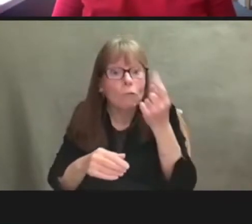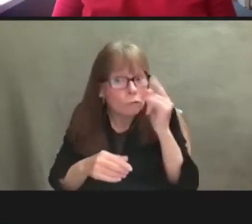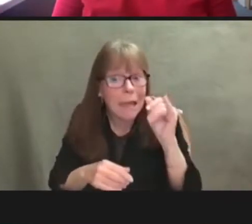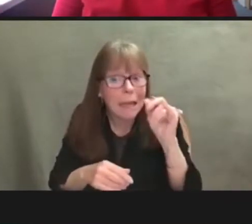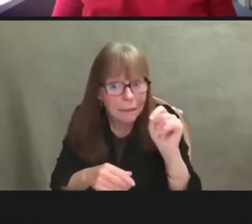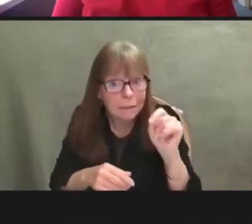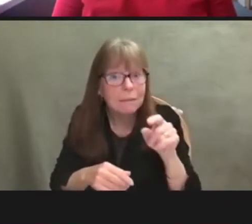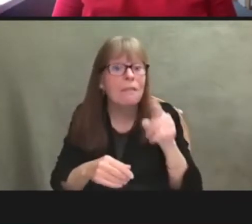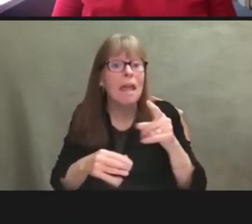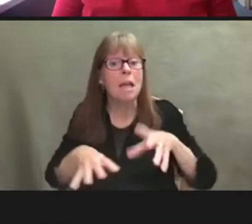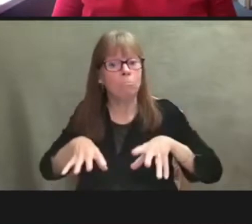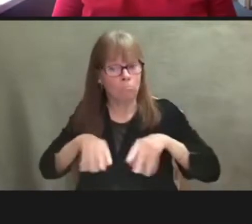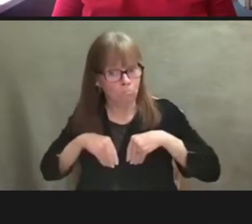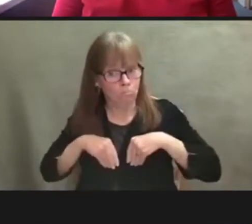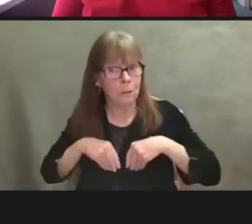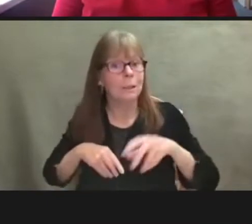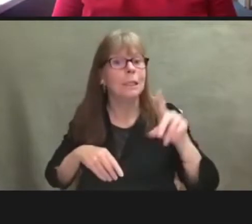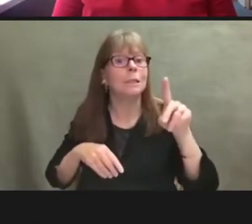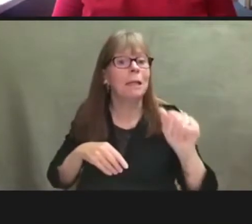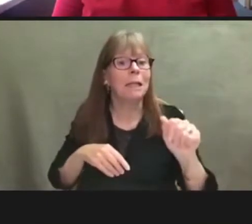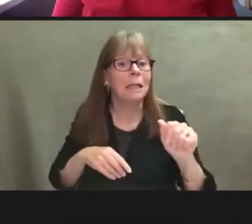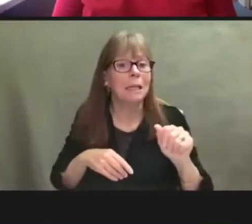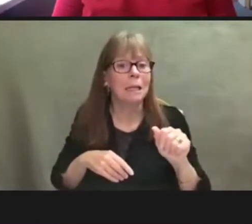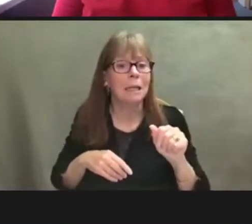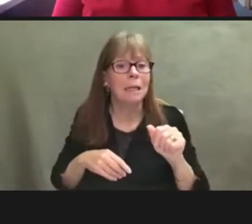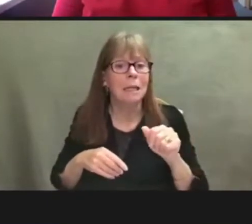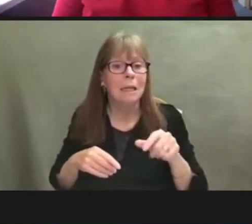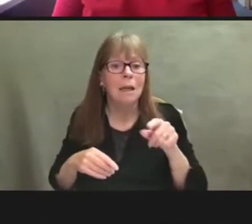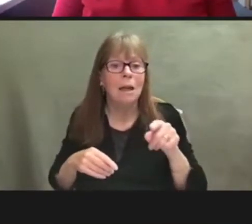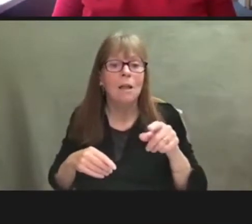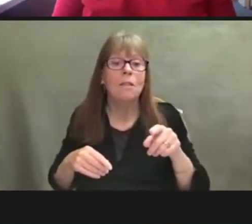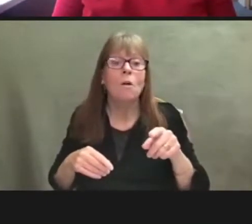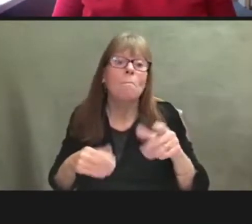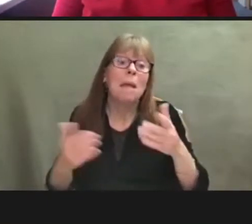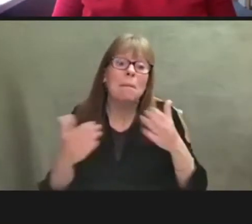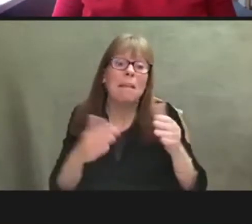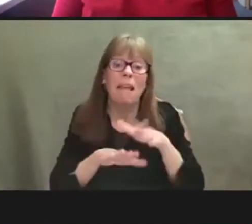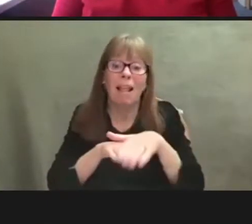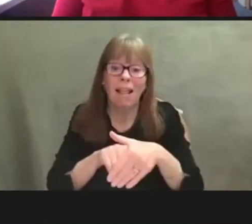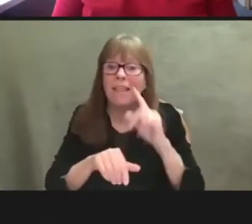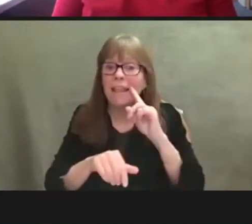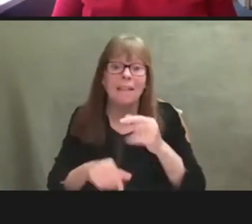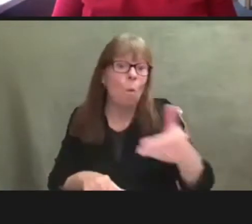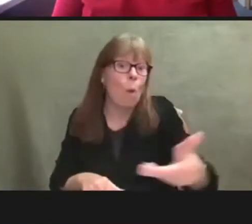level. They embrace disability, or at least they pretend that they're welcoming, and it makes it easier to disclose.